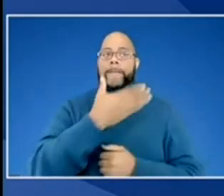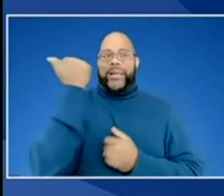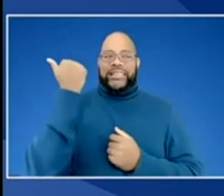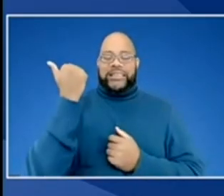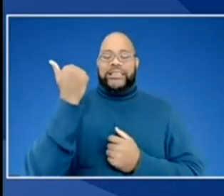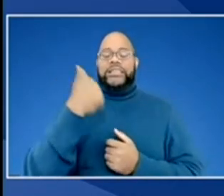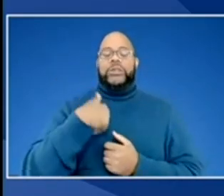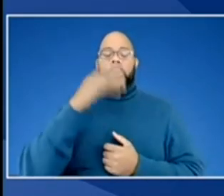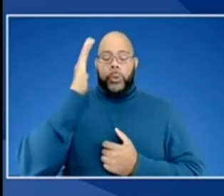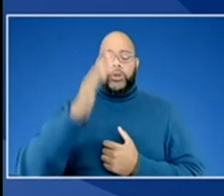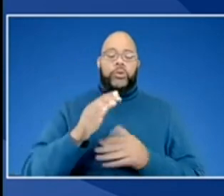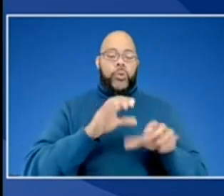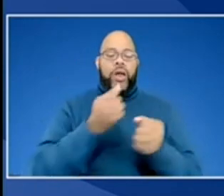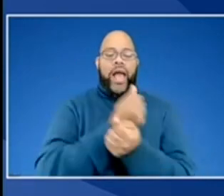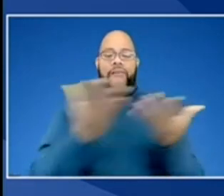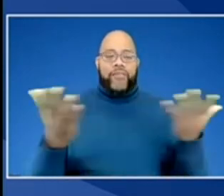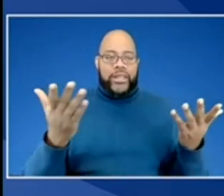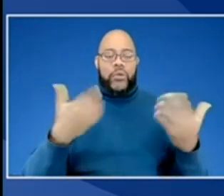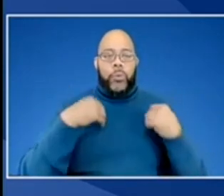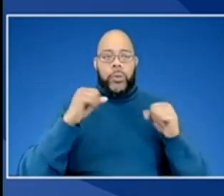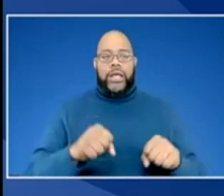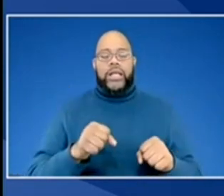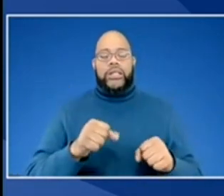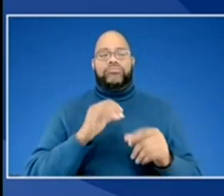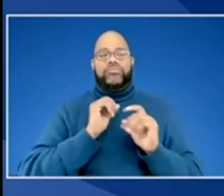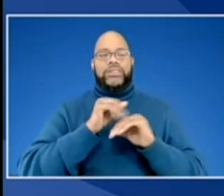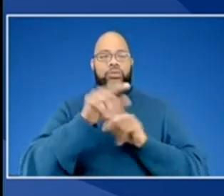do everything in our powers to get that to you as soon as possible.